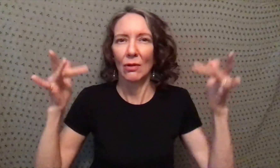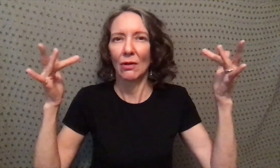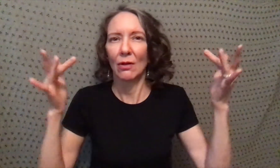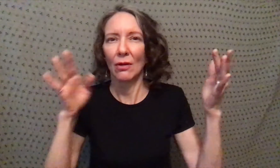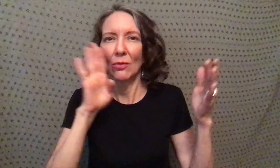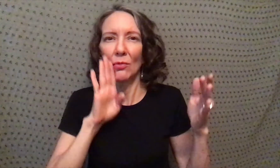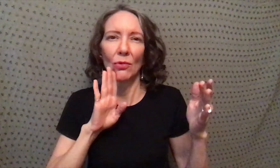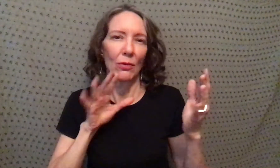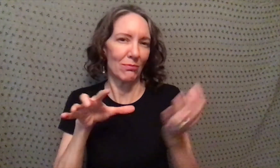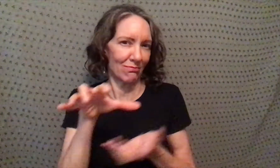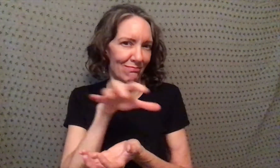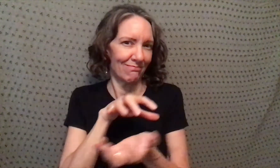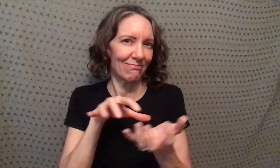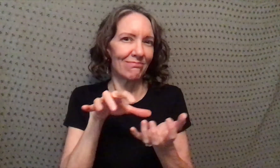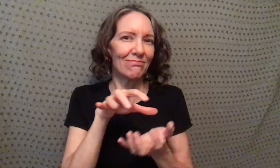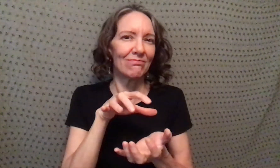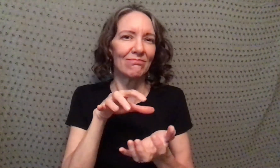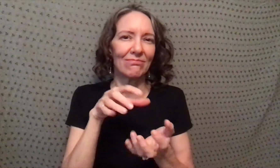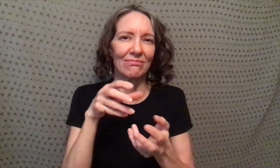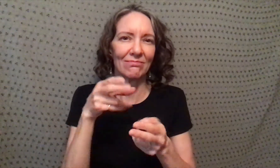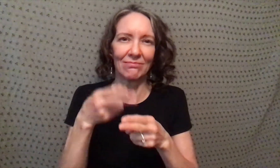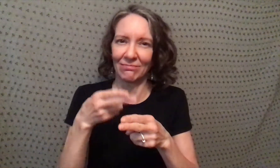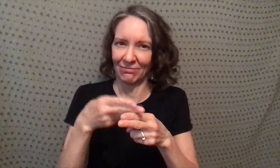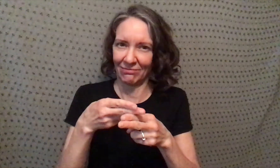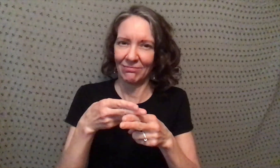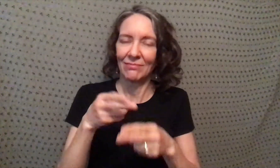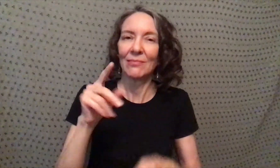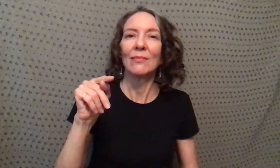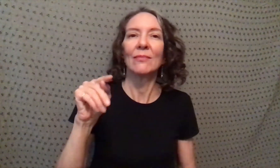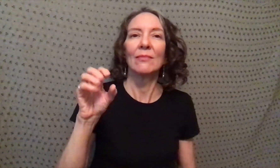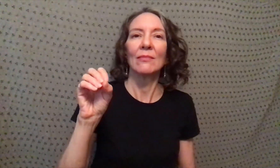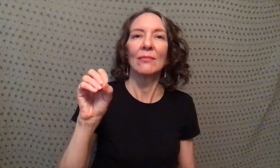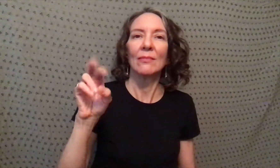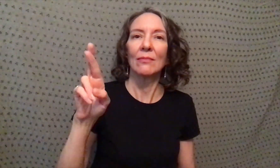brown mixed. We call this